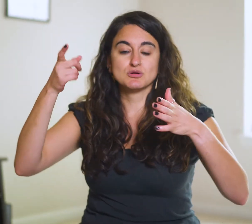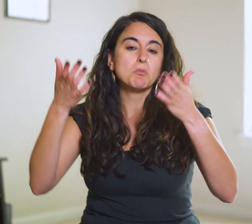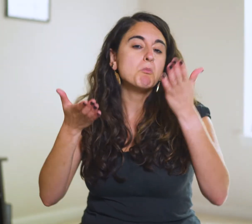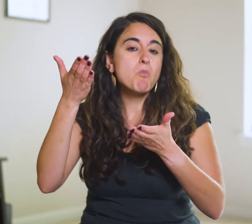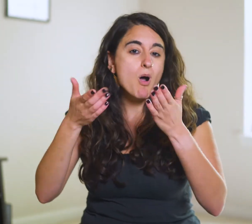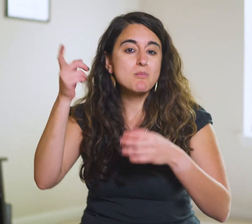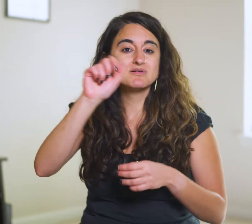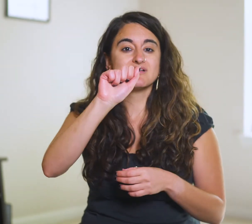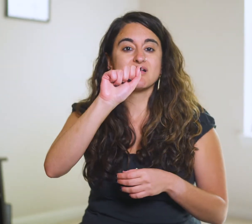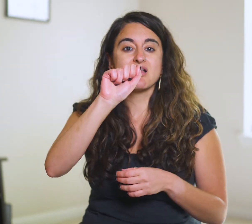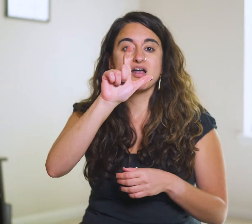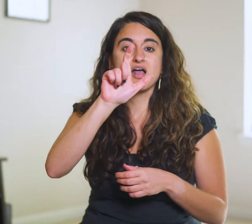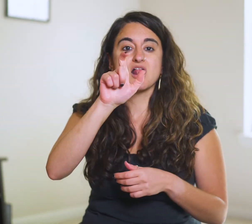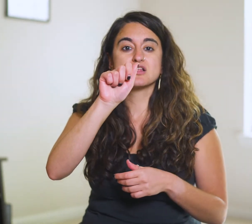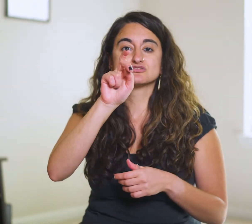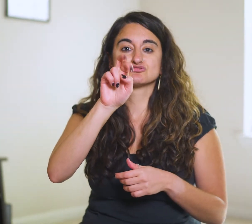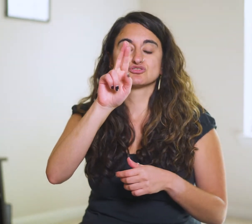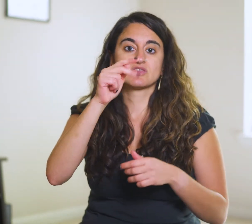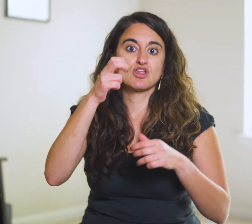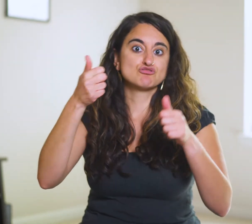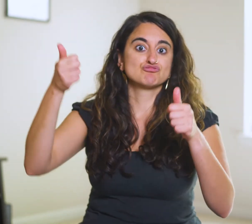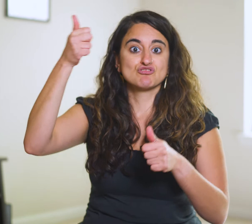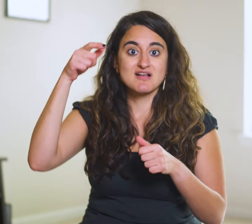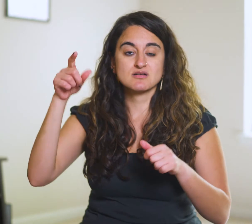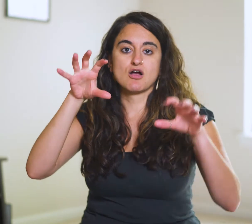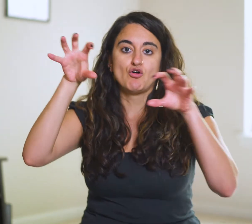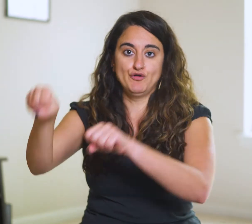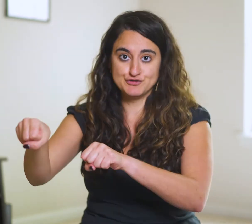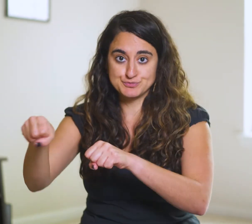probably Alexander the Great—takes over.